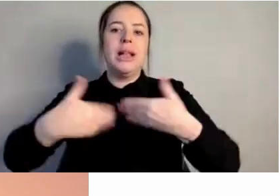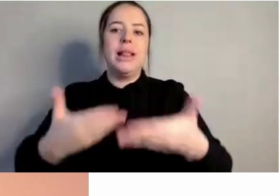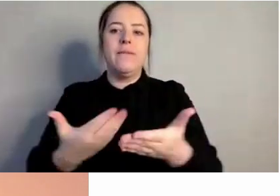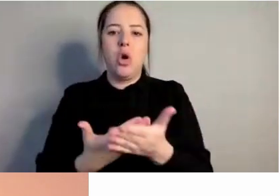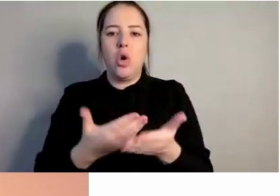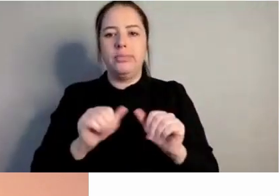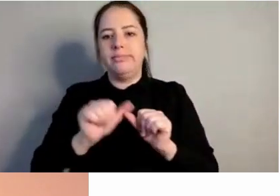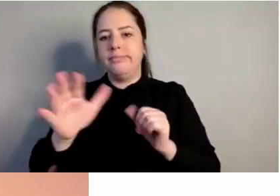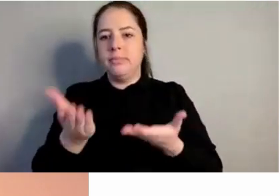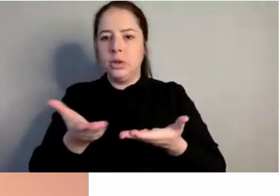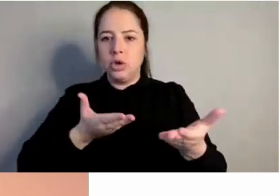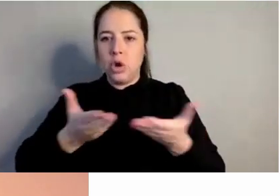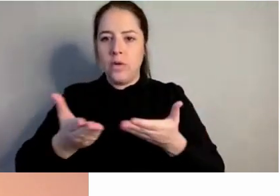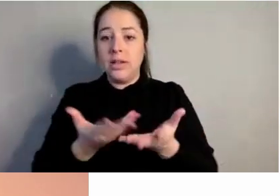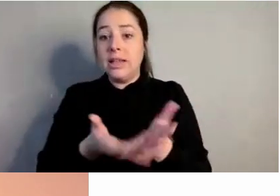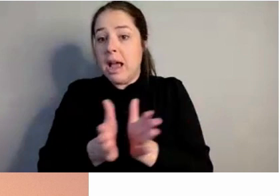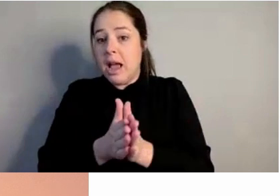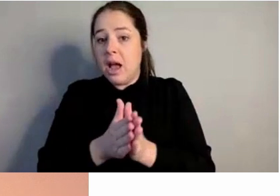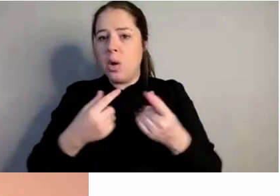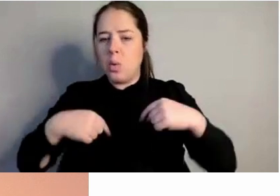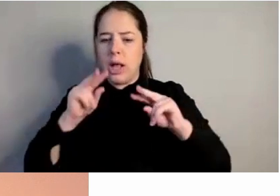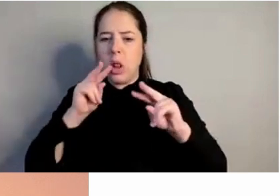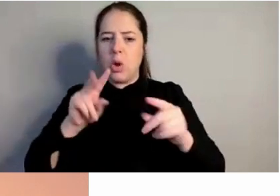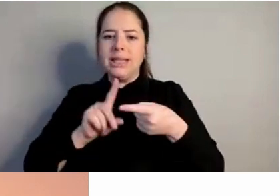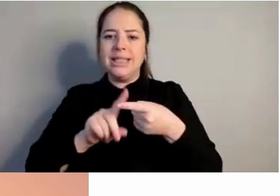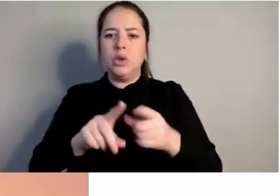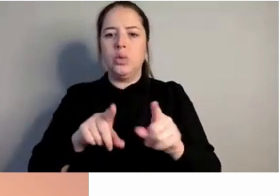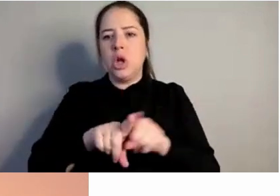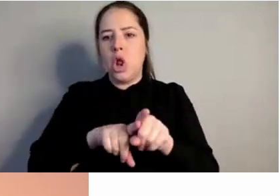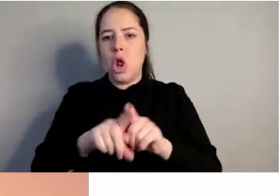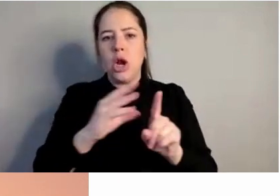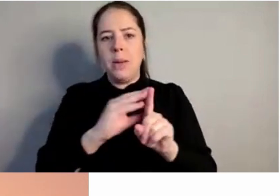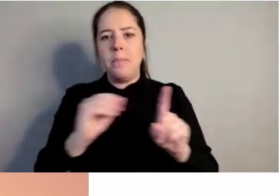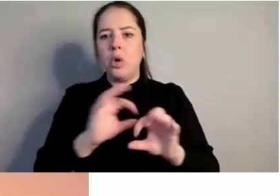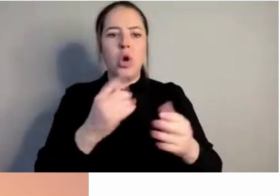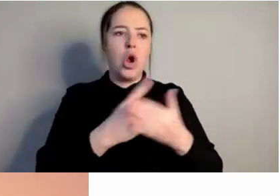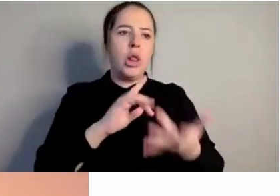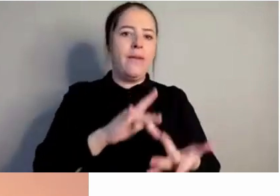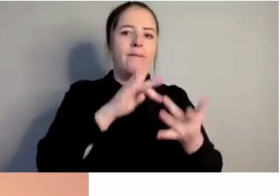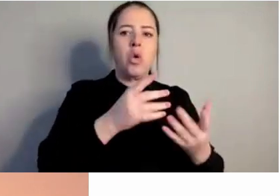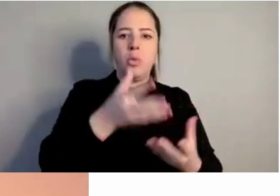and working on a continuous learning model that is much more than just the formal learning through formal instruction,